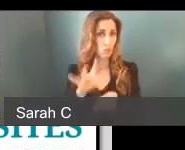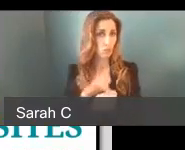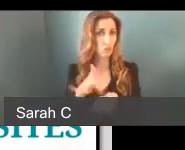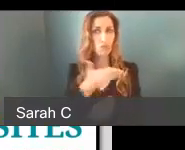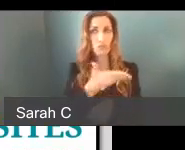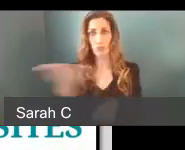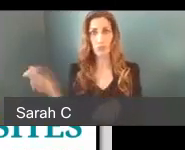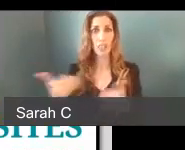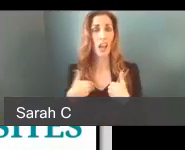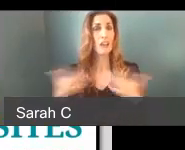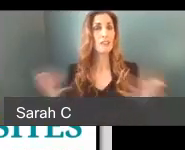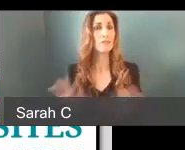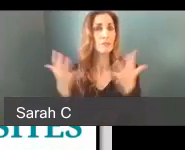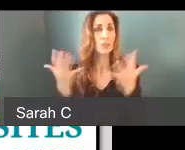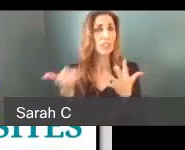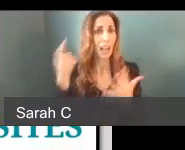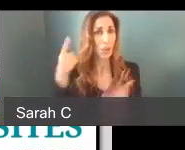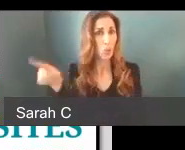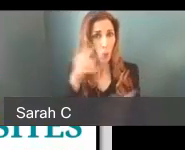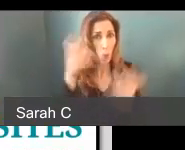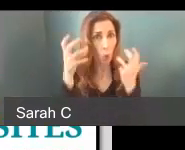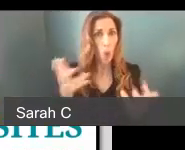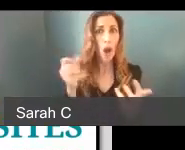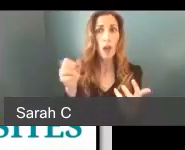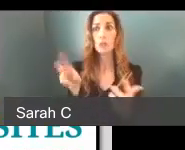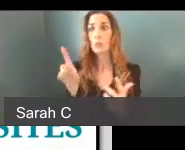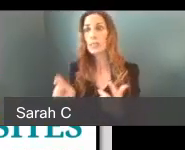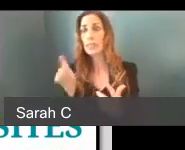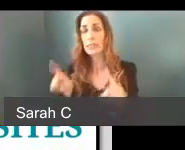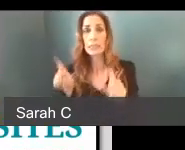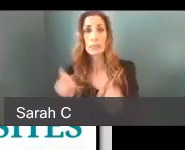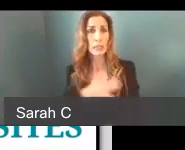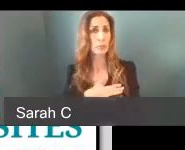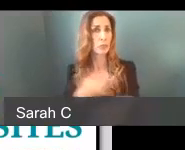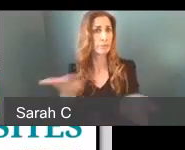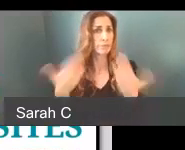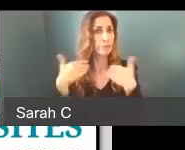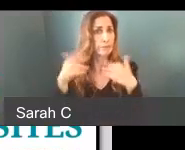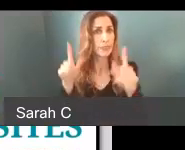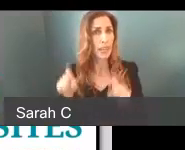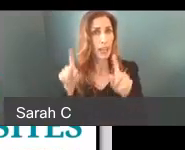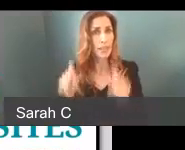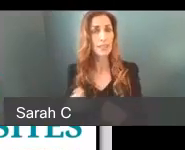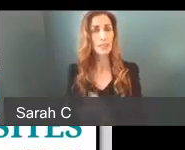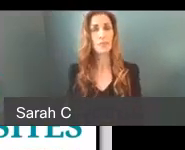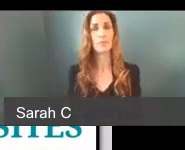to urge anyone who wants or needs to be tested to be tested. Our testing sites are open Monday